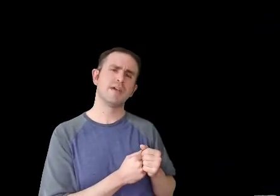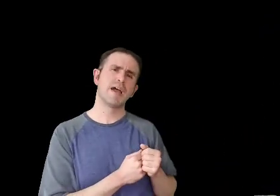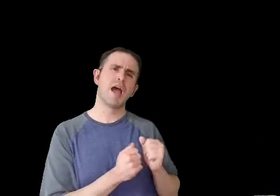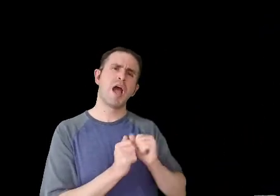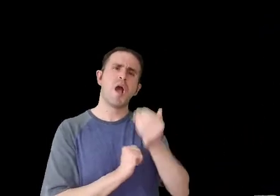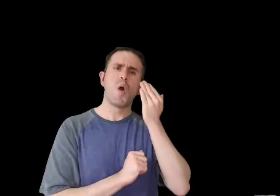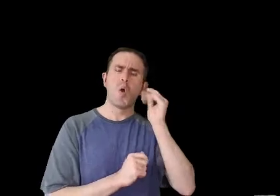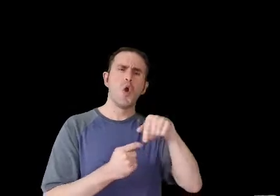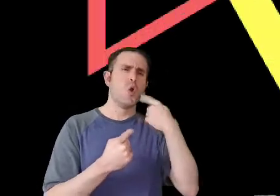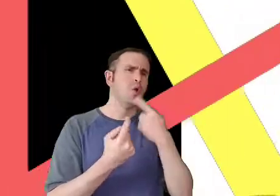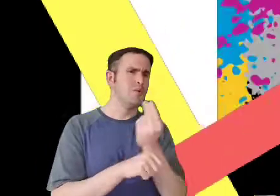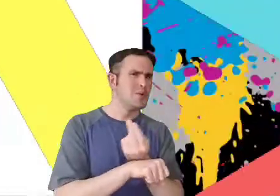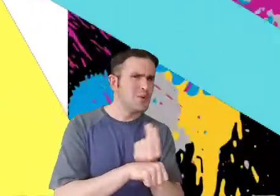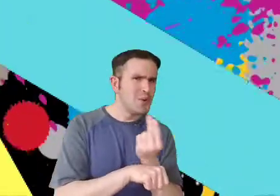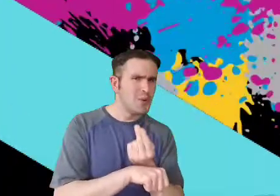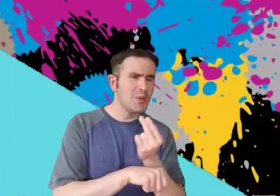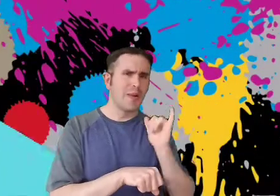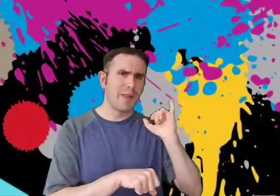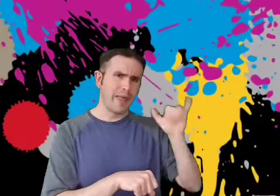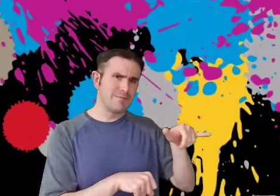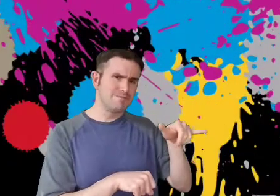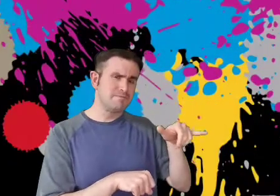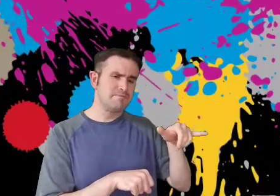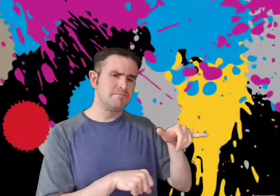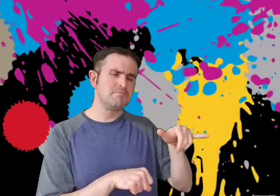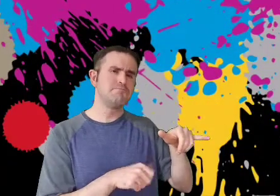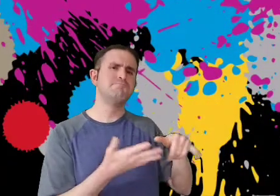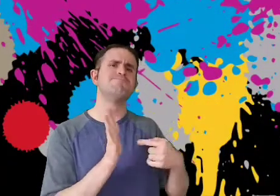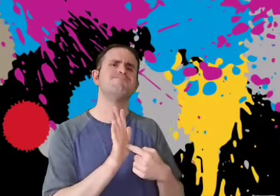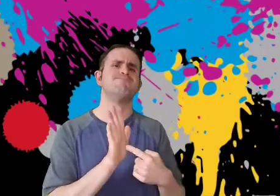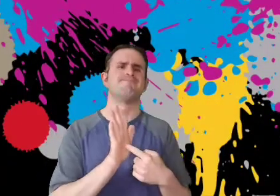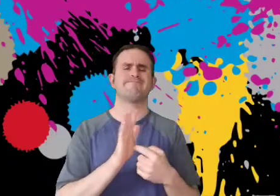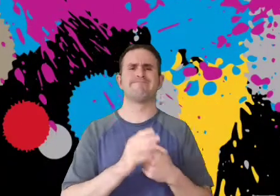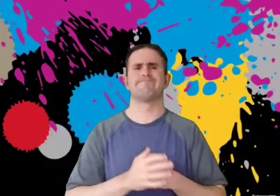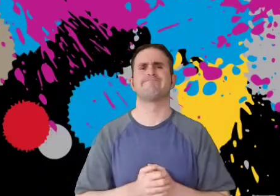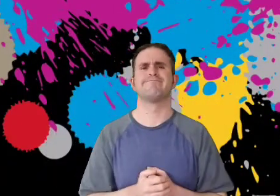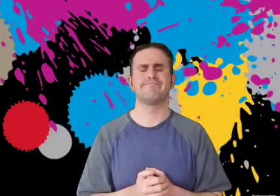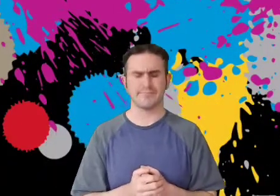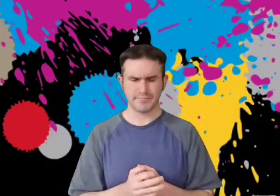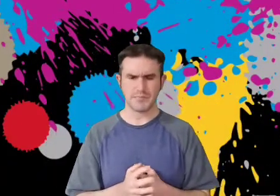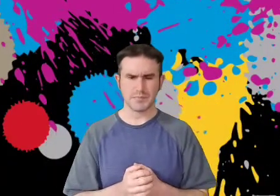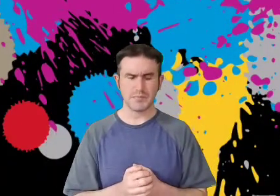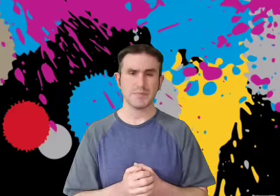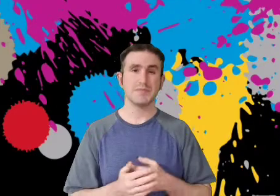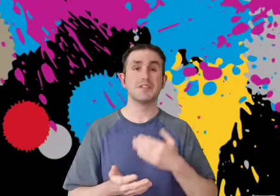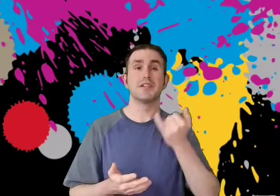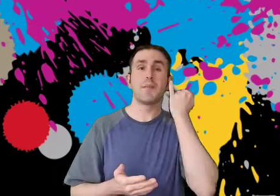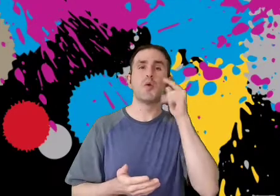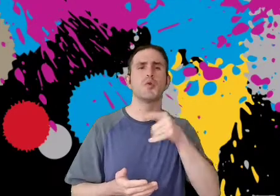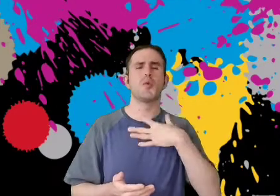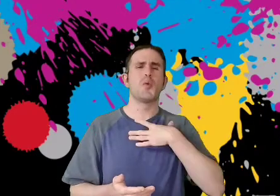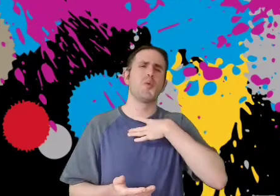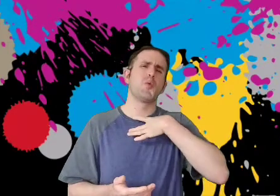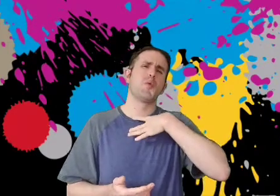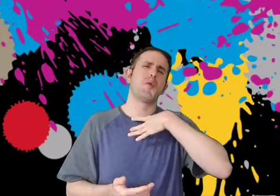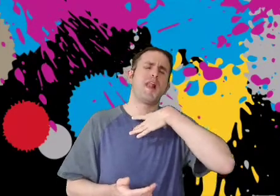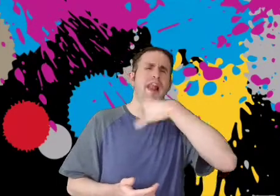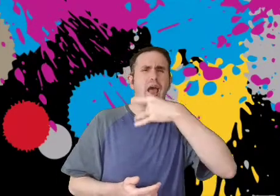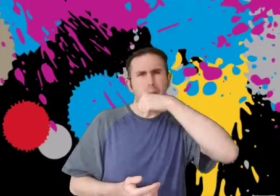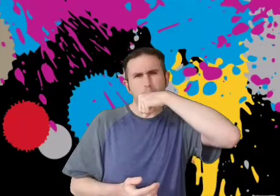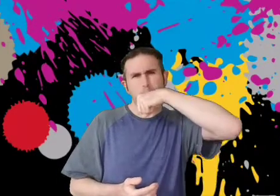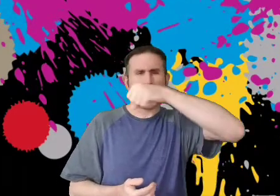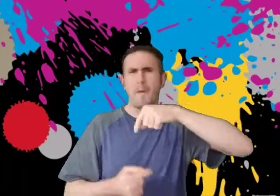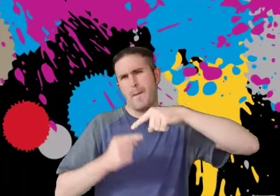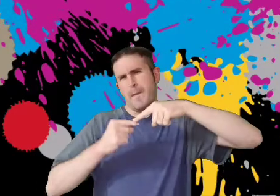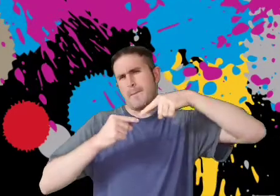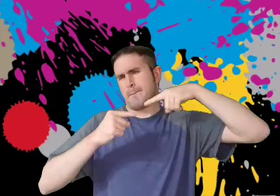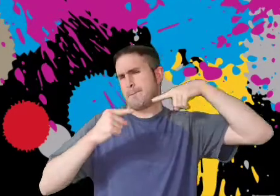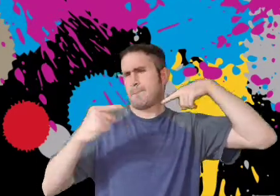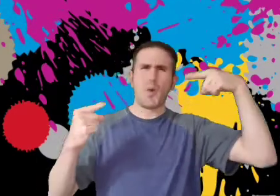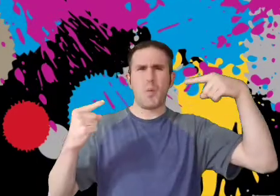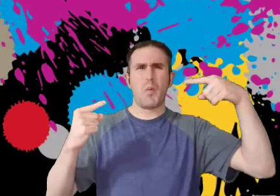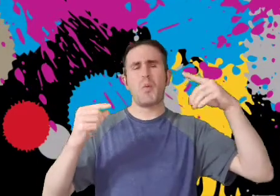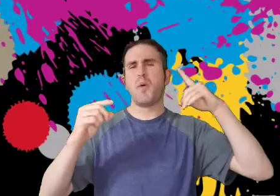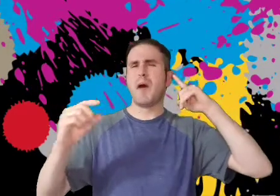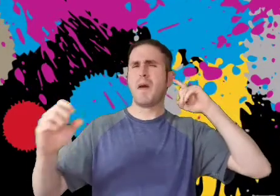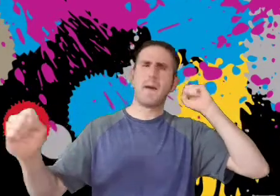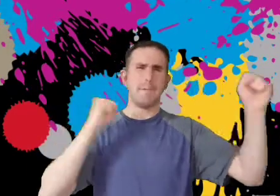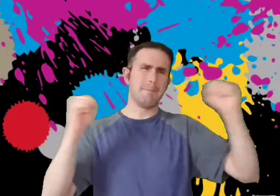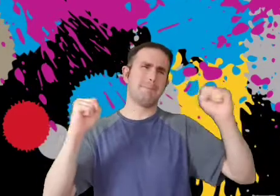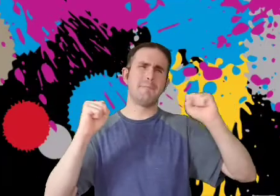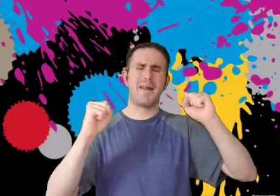a complementary color scheme? Let's say you really like contrasts, you like really bold, loud colors,